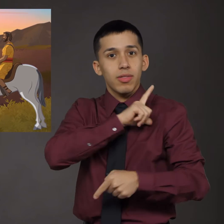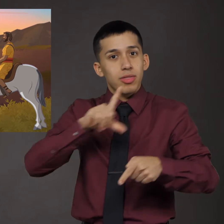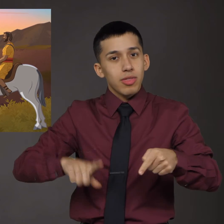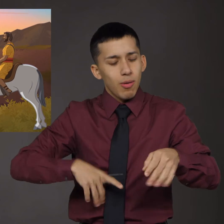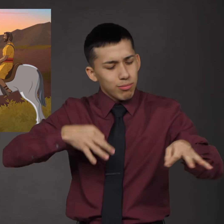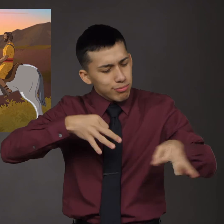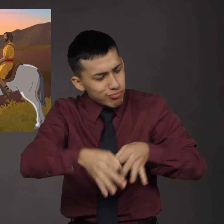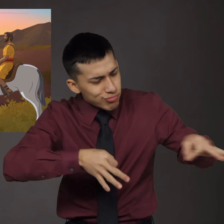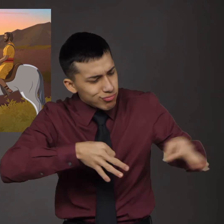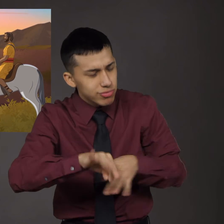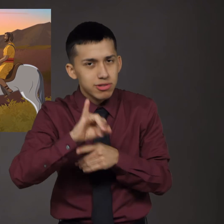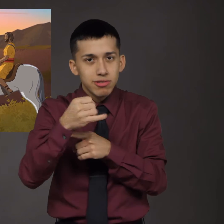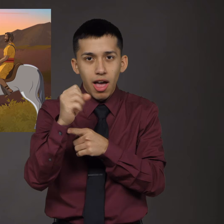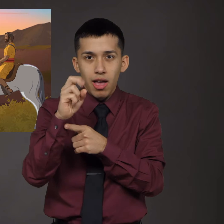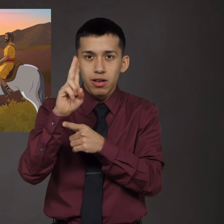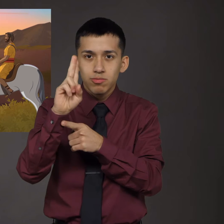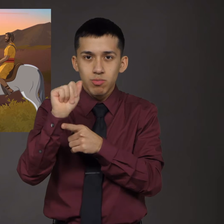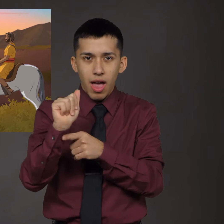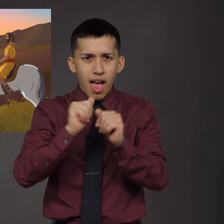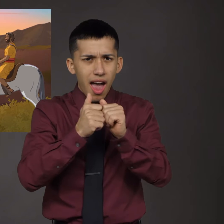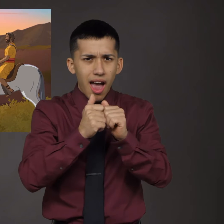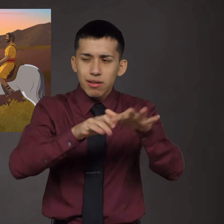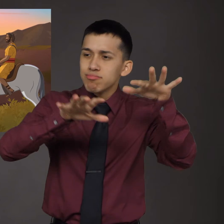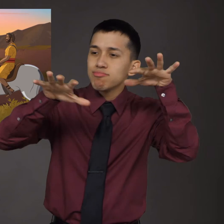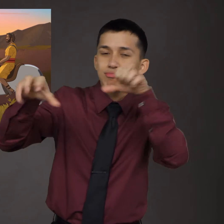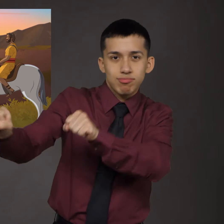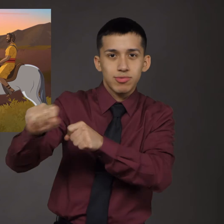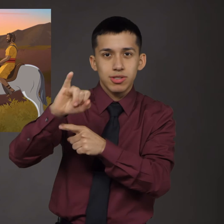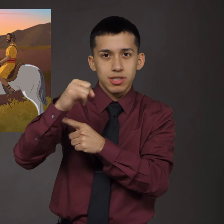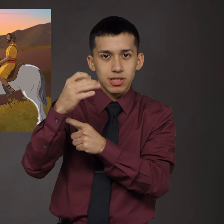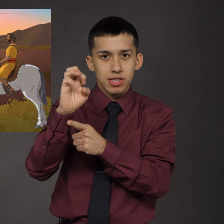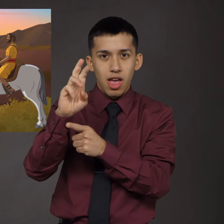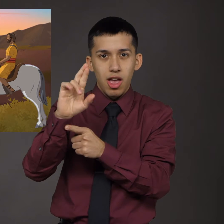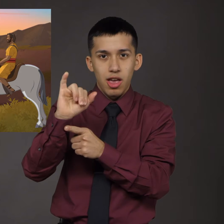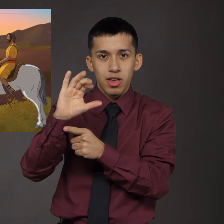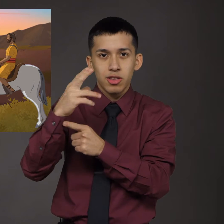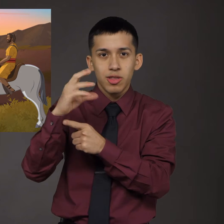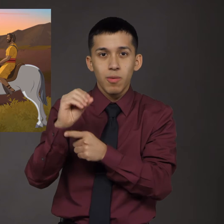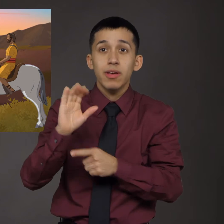The Lord told Joshua how to conquer Jericho.